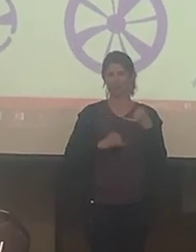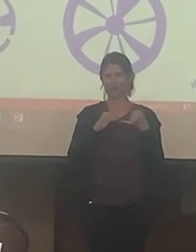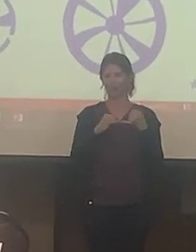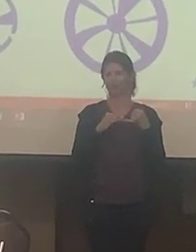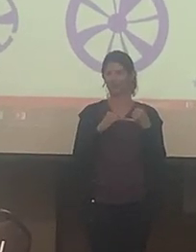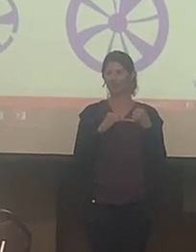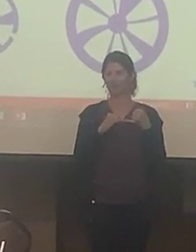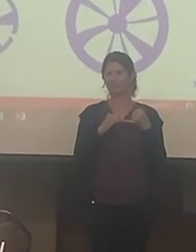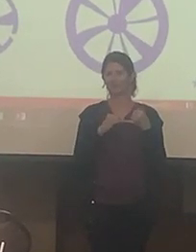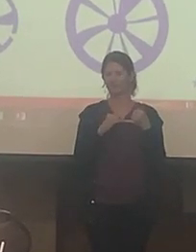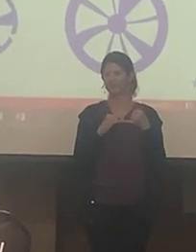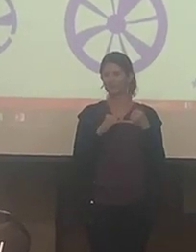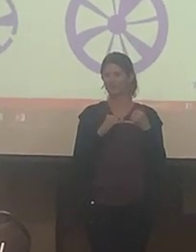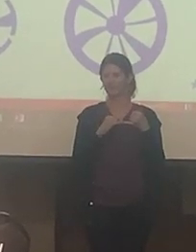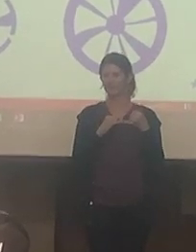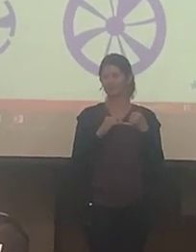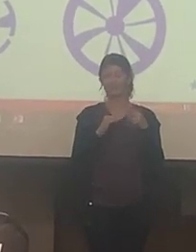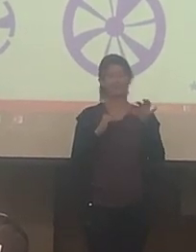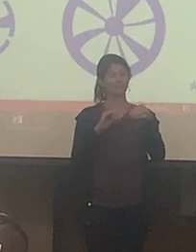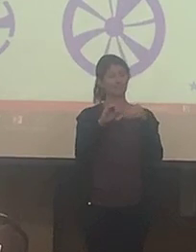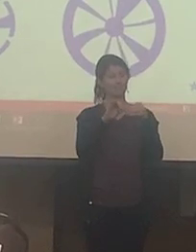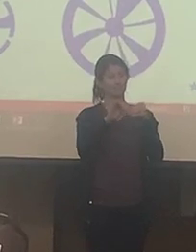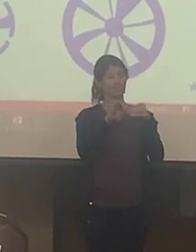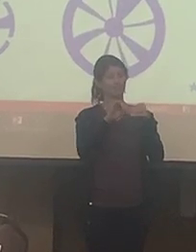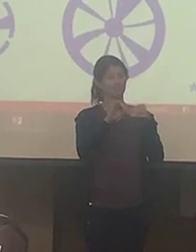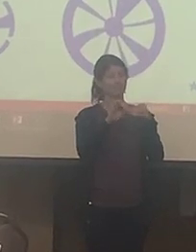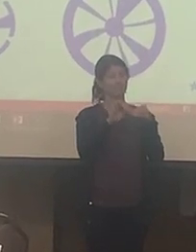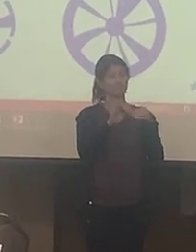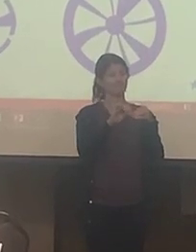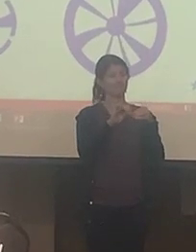this can go in your heart ebay because this is a reminder to you